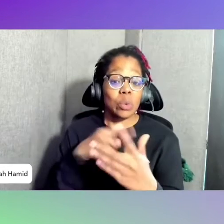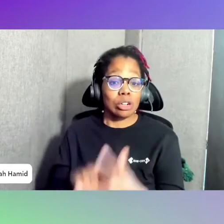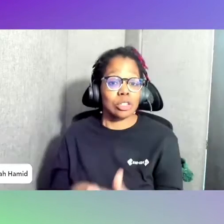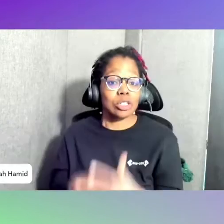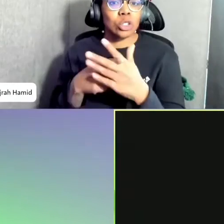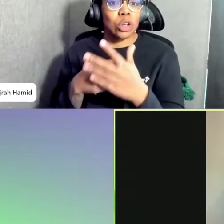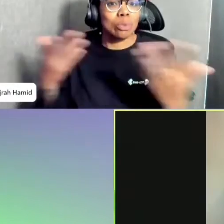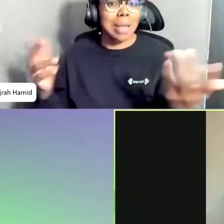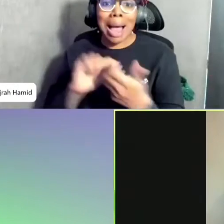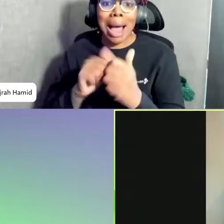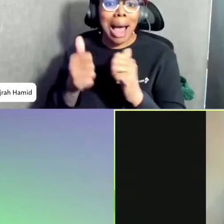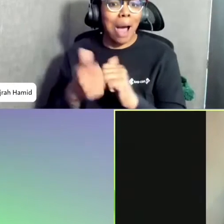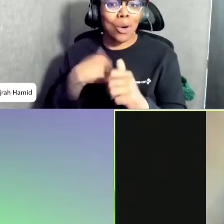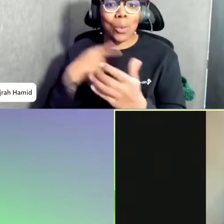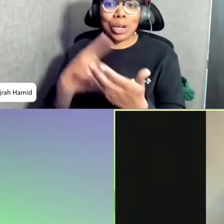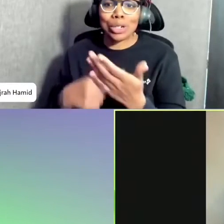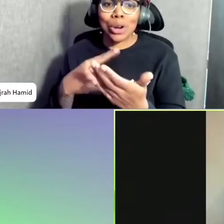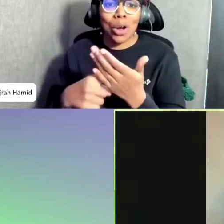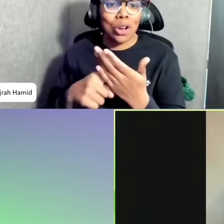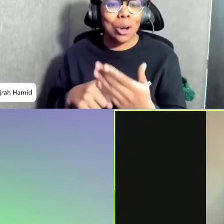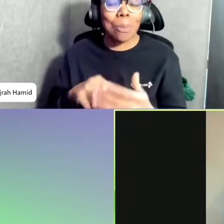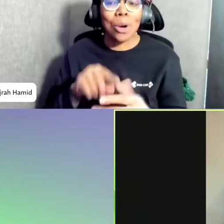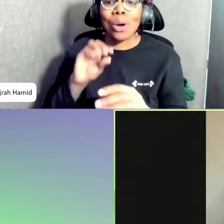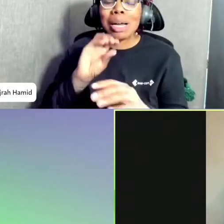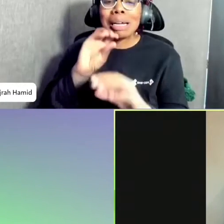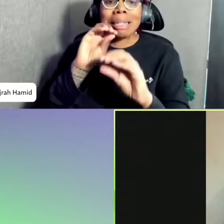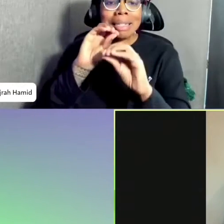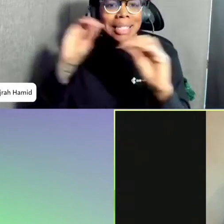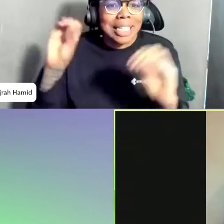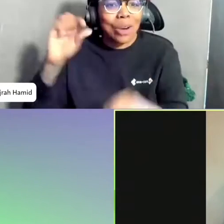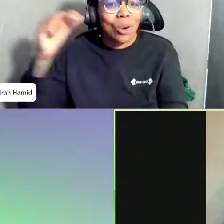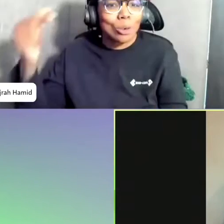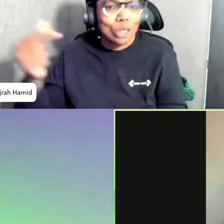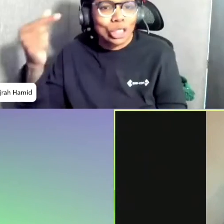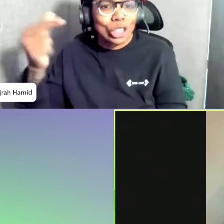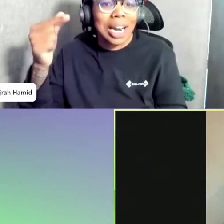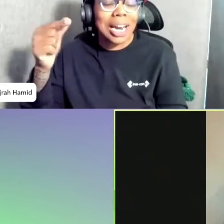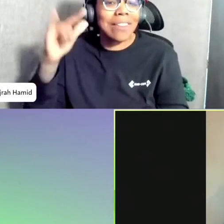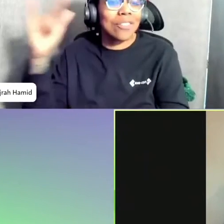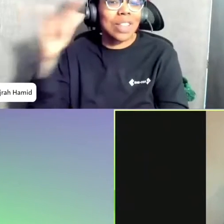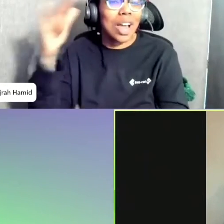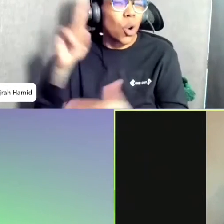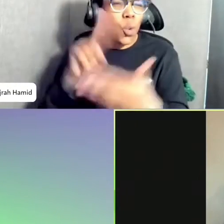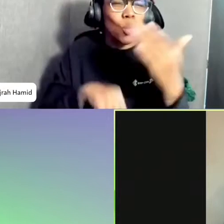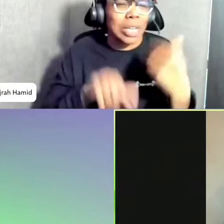talking about today. [Chancey Fleet] So one of the